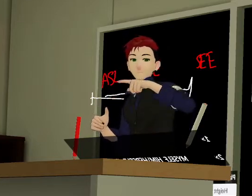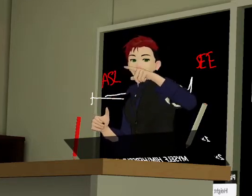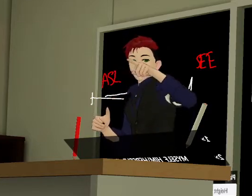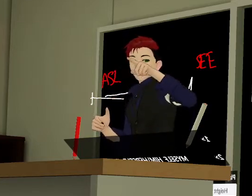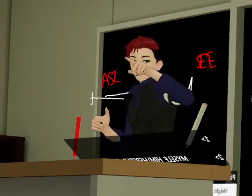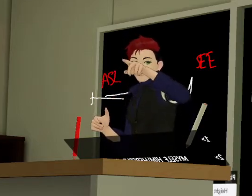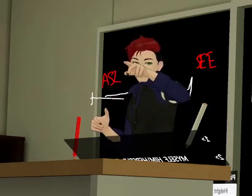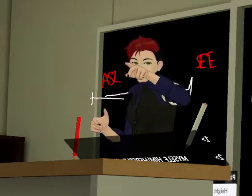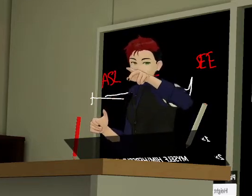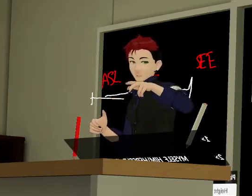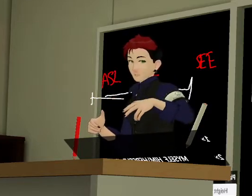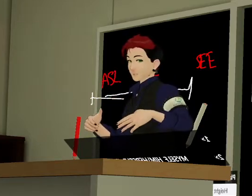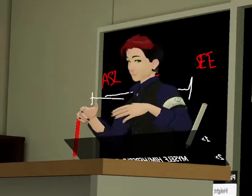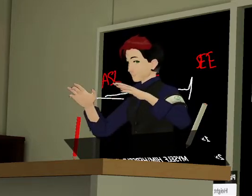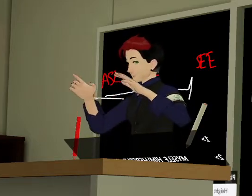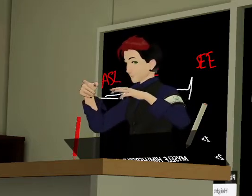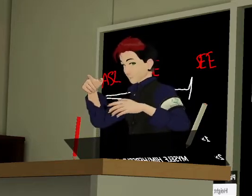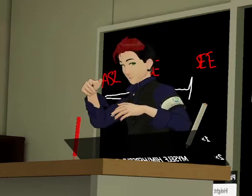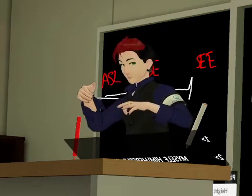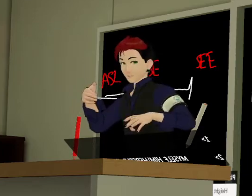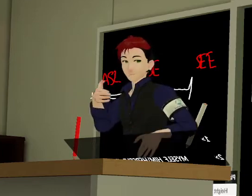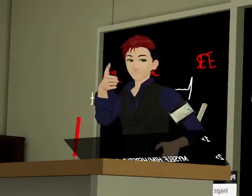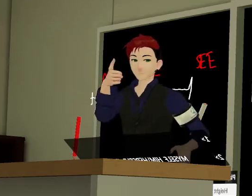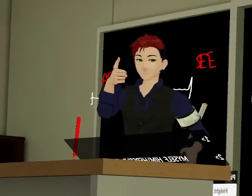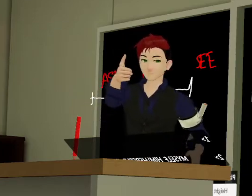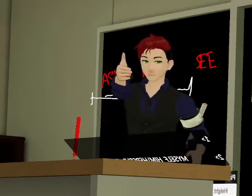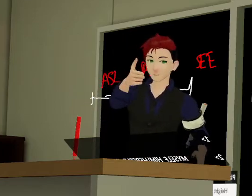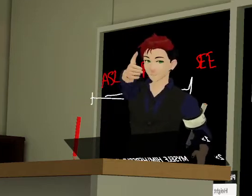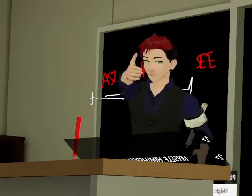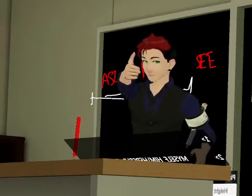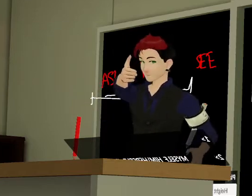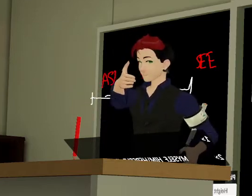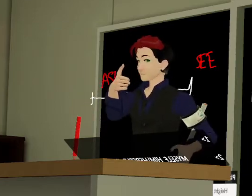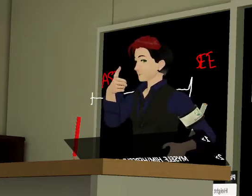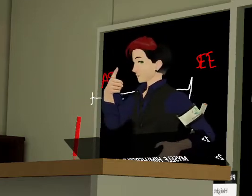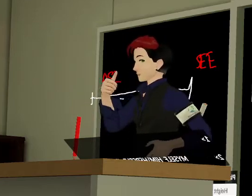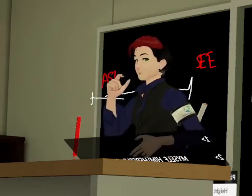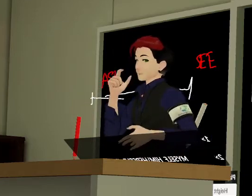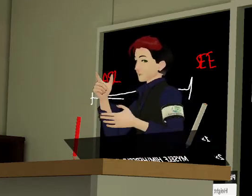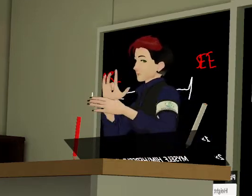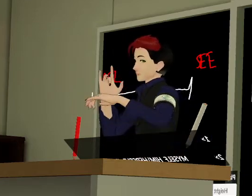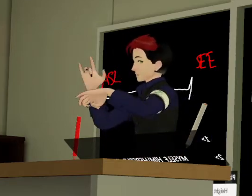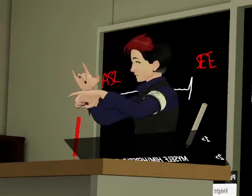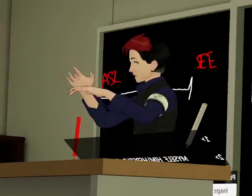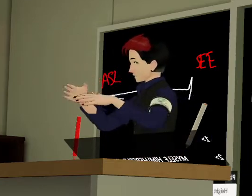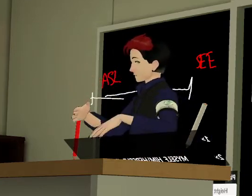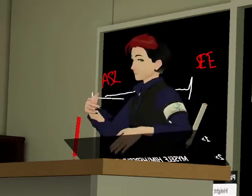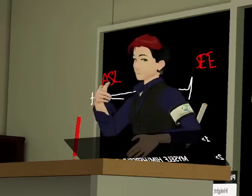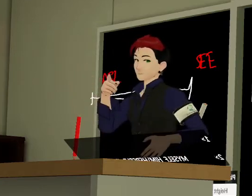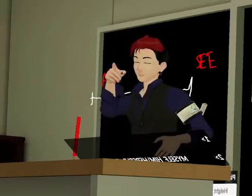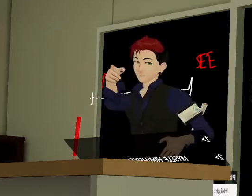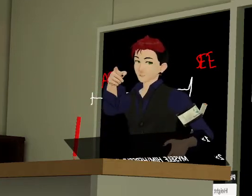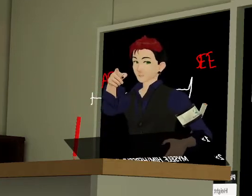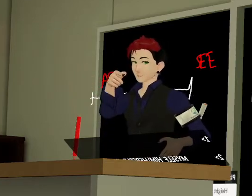if you're going to do it i'm going to say you're going to do it yourself and you point you don't actually touch the person but you point